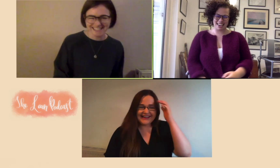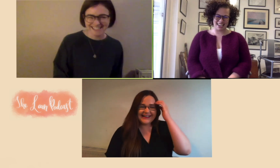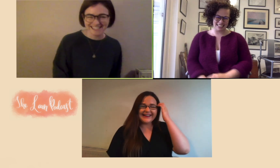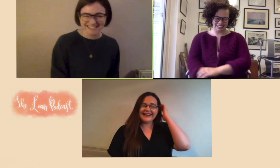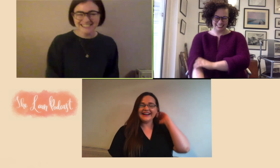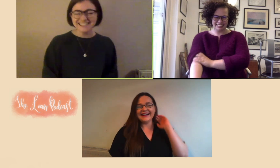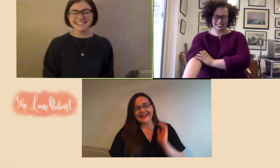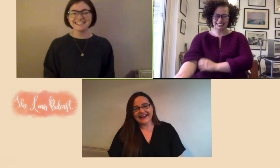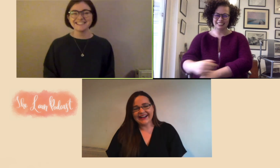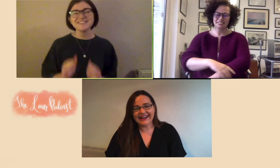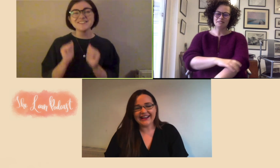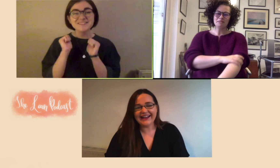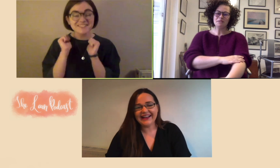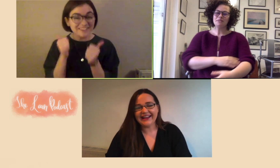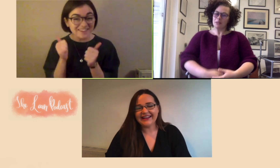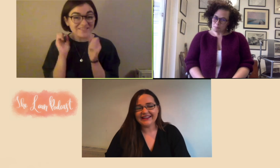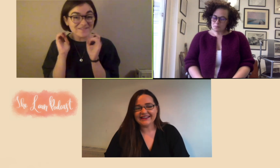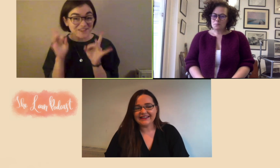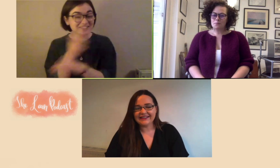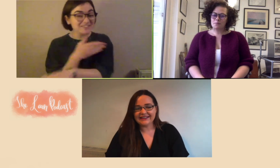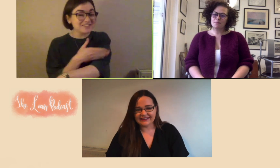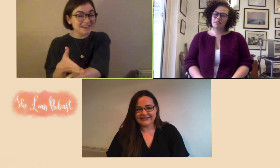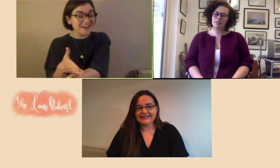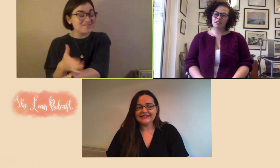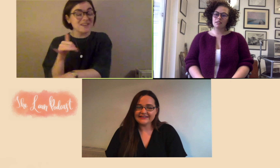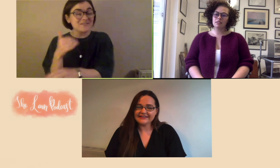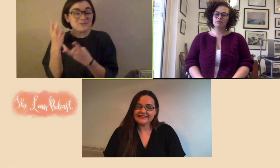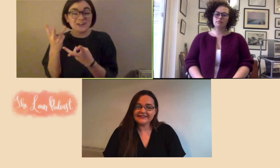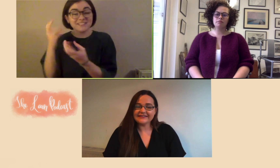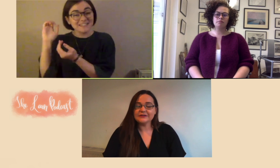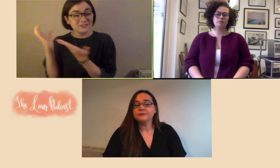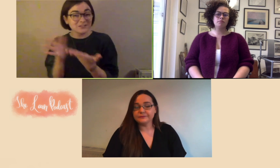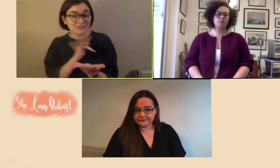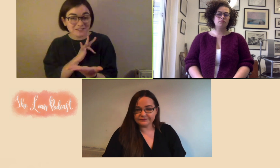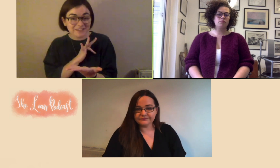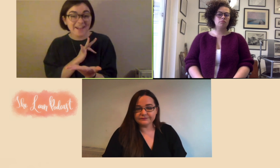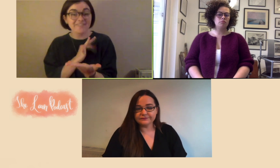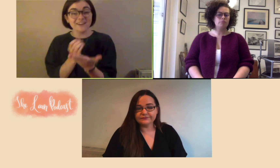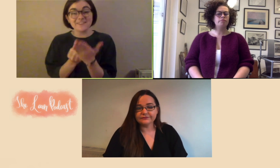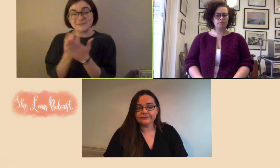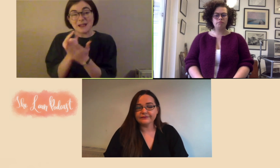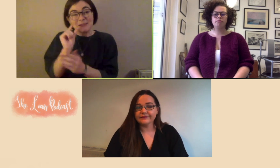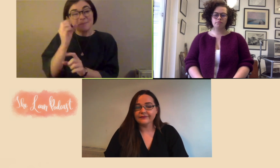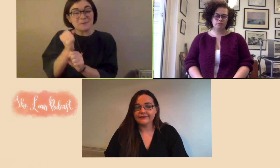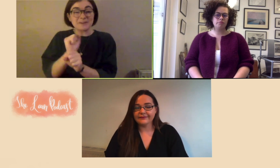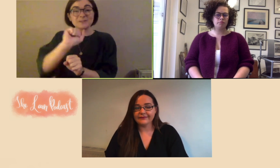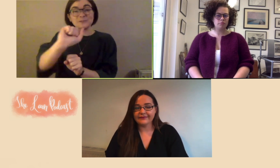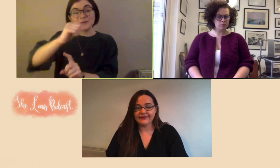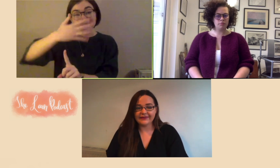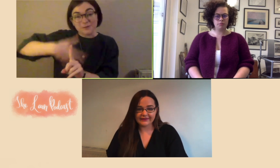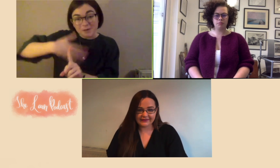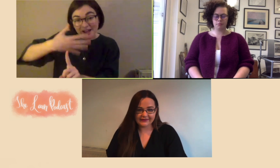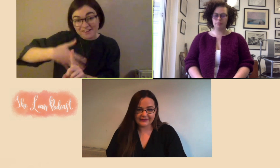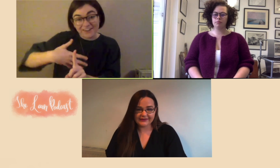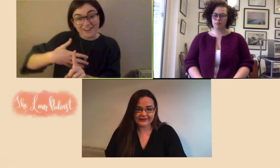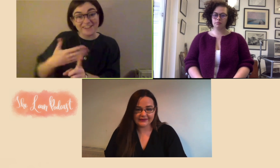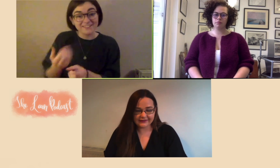You're making me blush. Okay, so we may need to start with, if you want to say a little bit about yourself